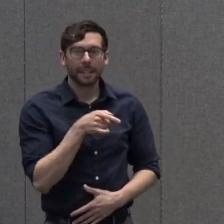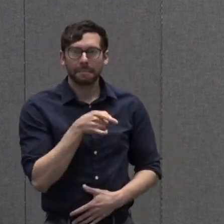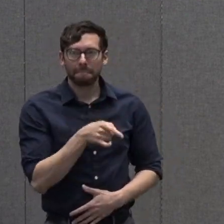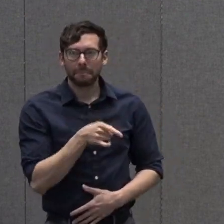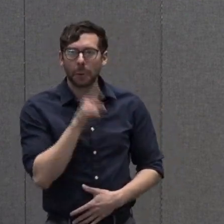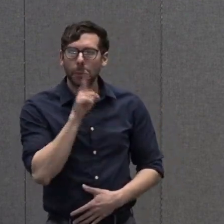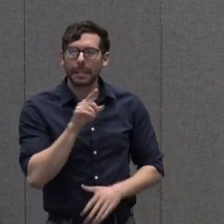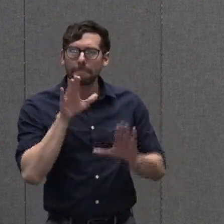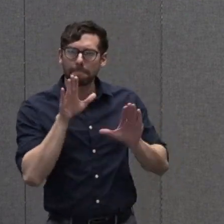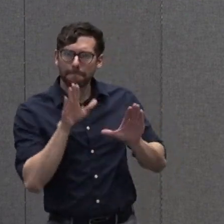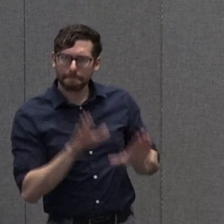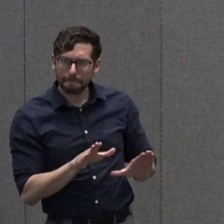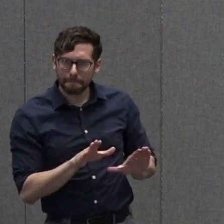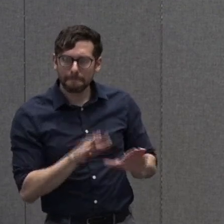just kinda watching, and doing, so.